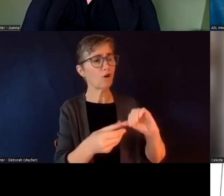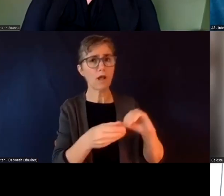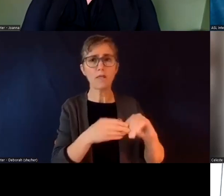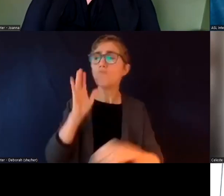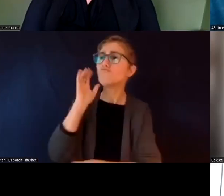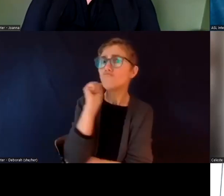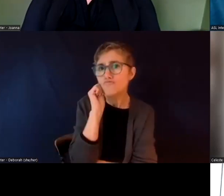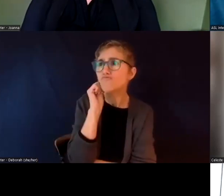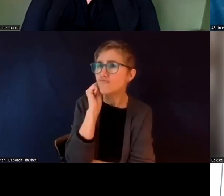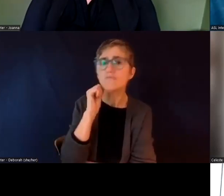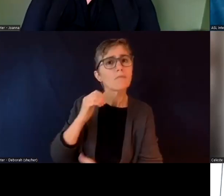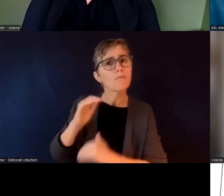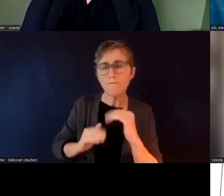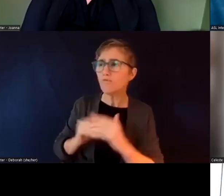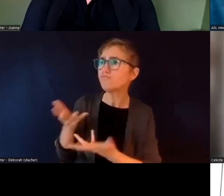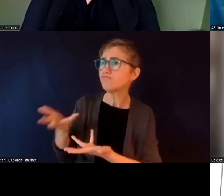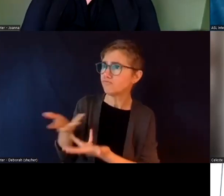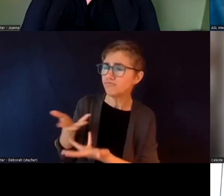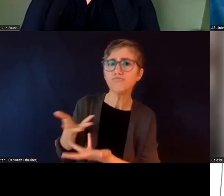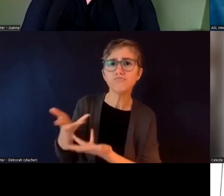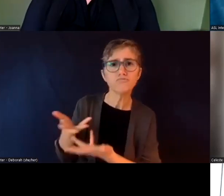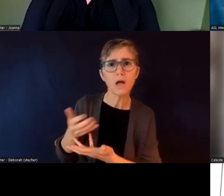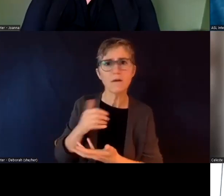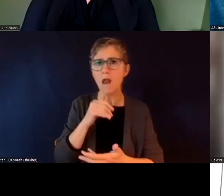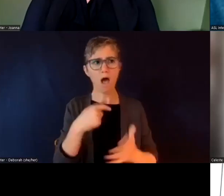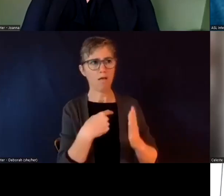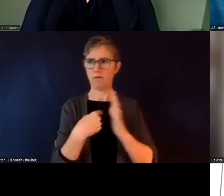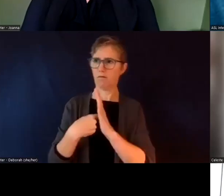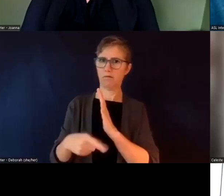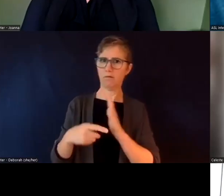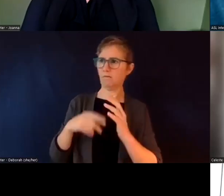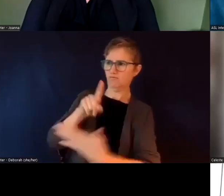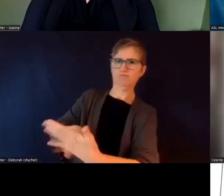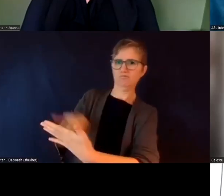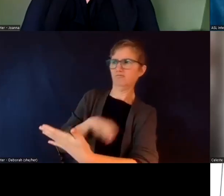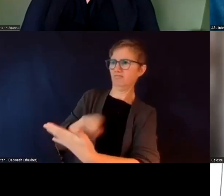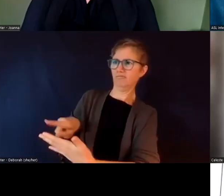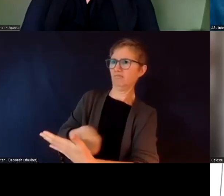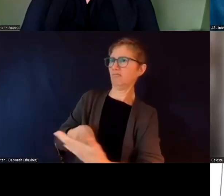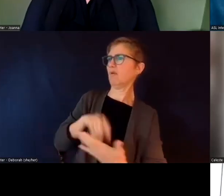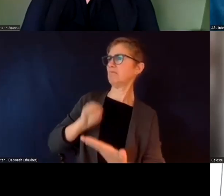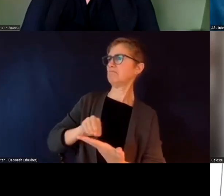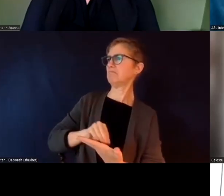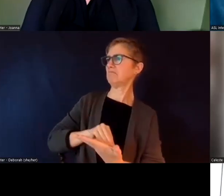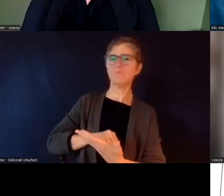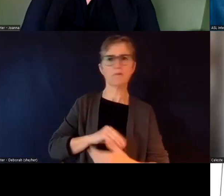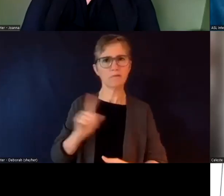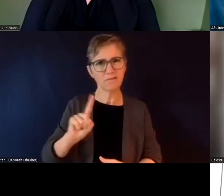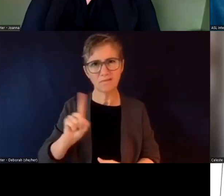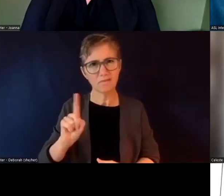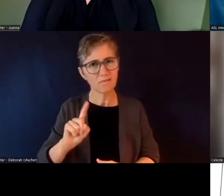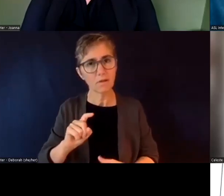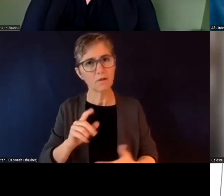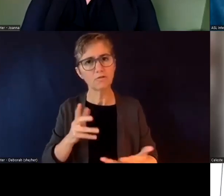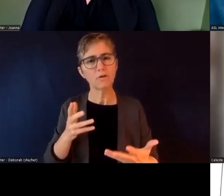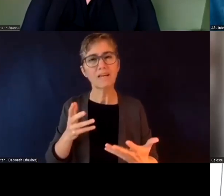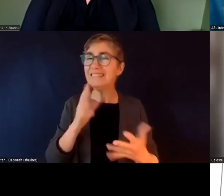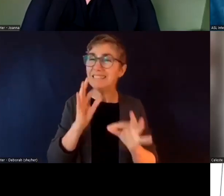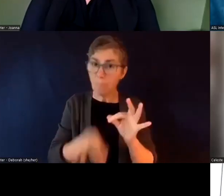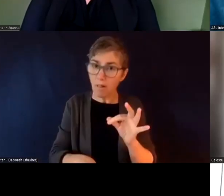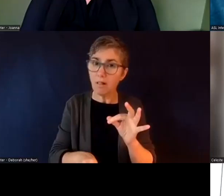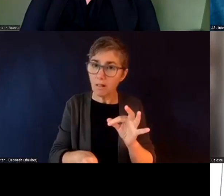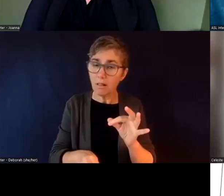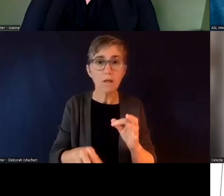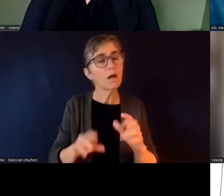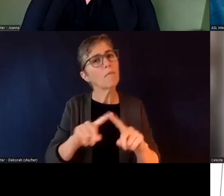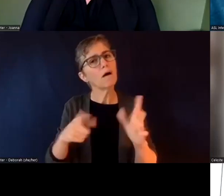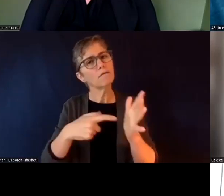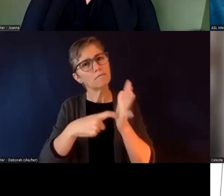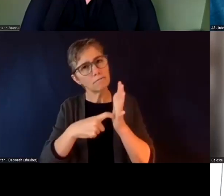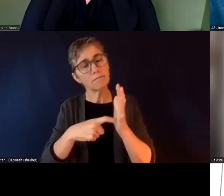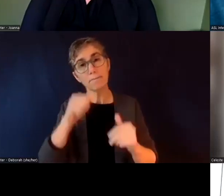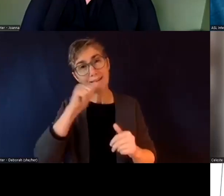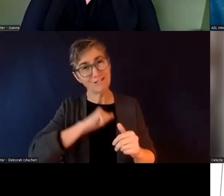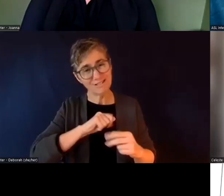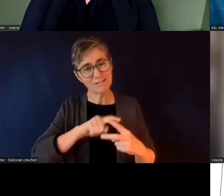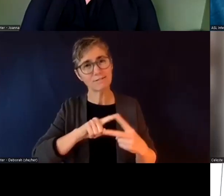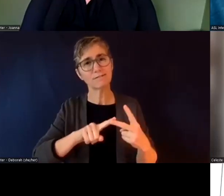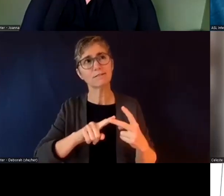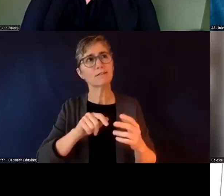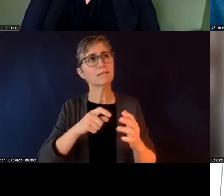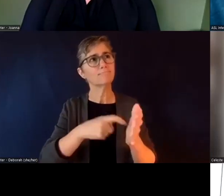not judge. It's simple, but it takes patience and understanding and a suspension of one's beliefs.